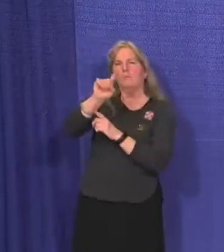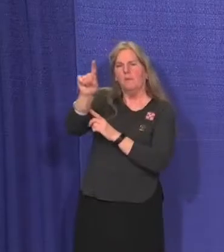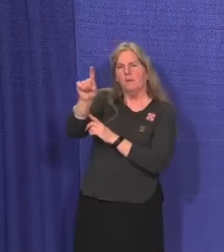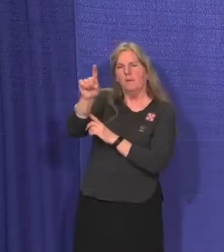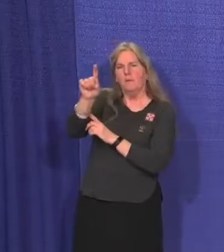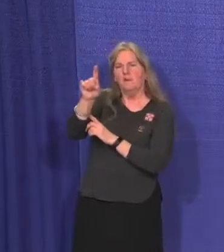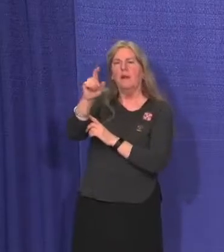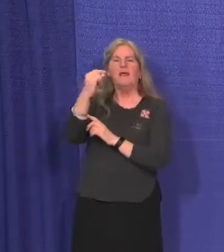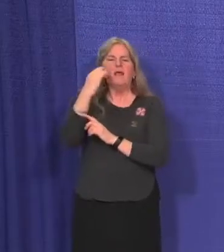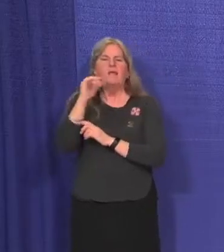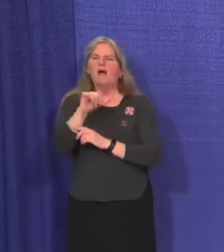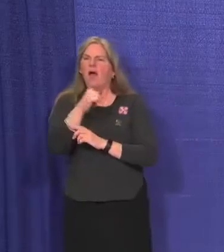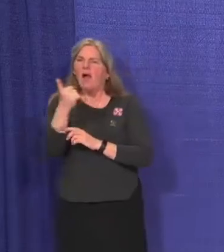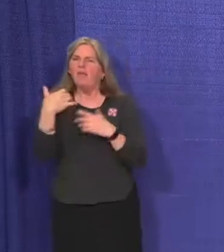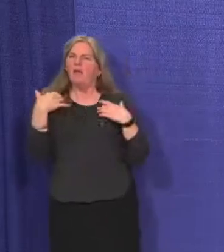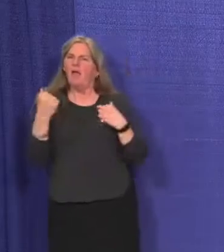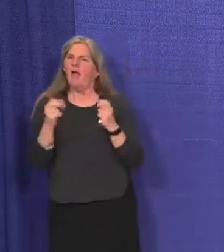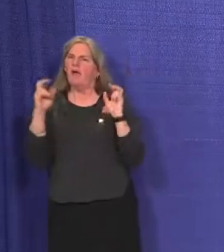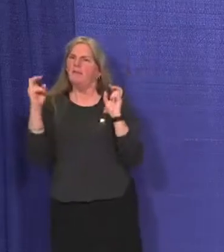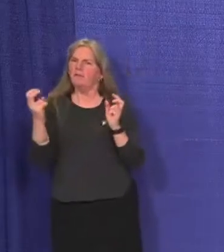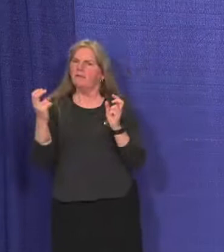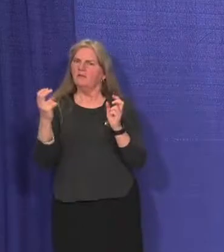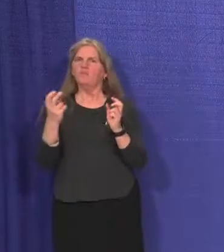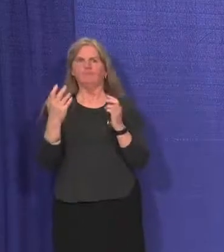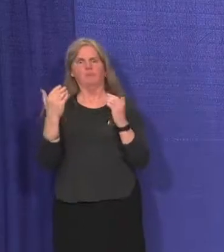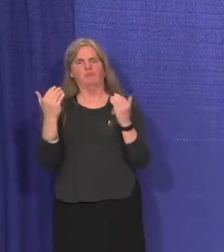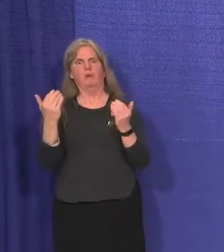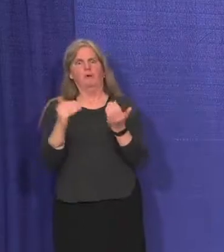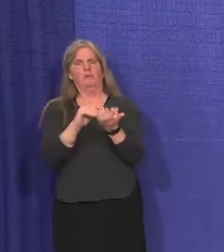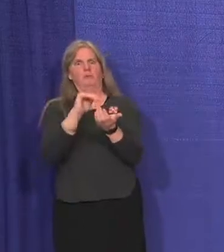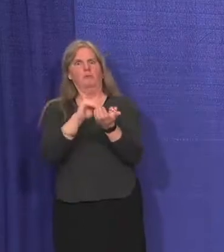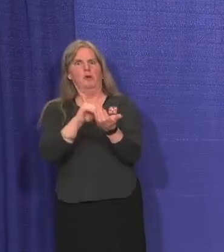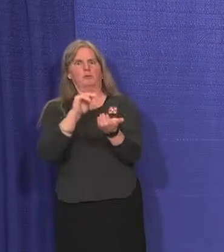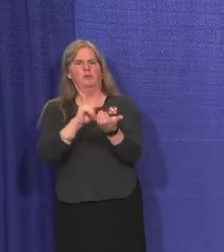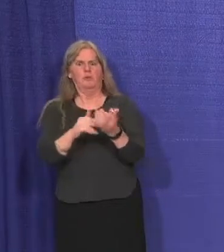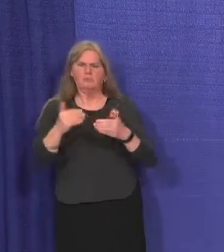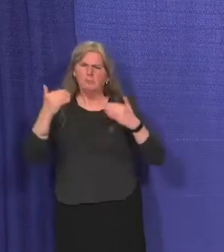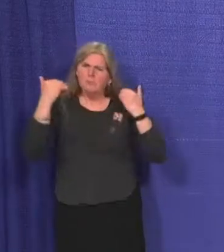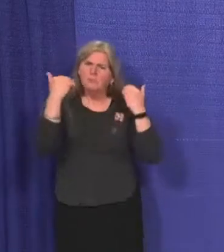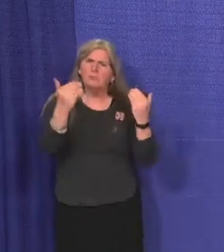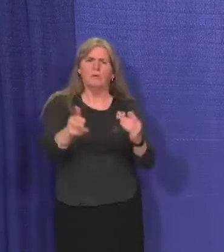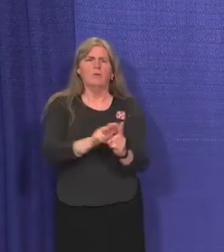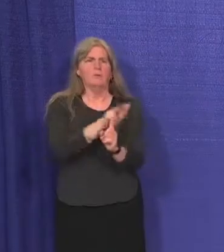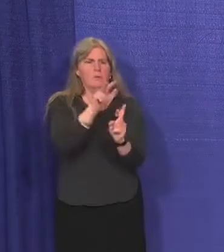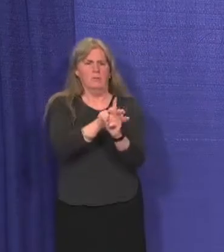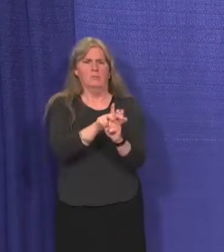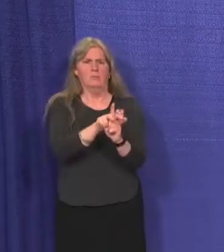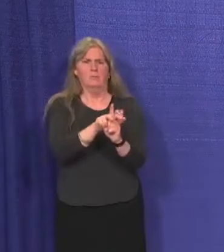common first symptoms and there are many other possible symptoms.